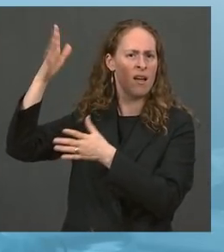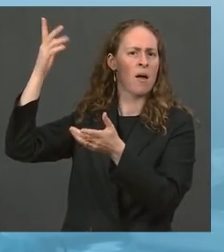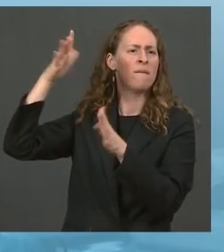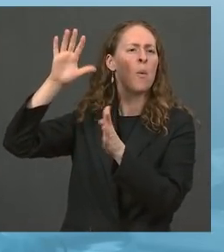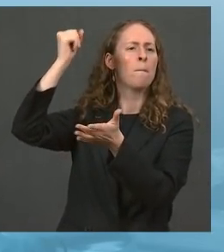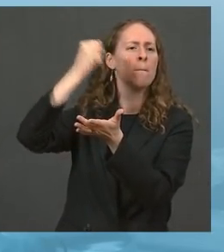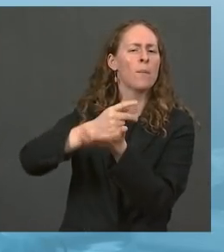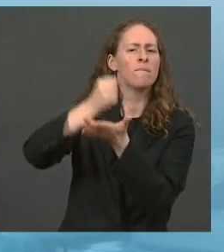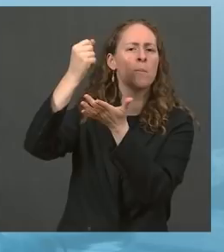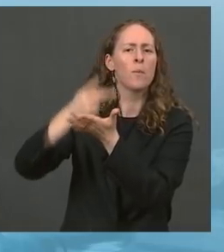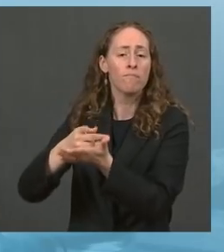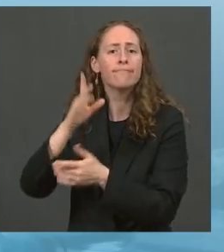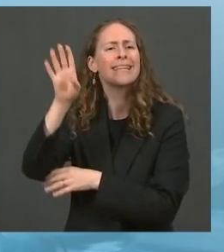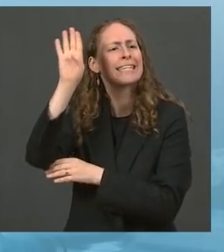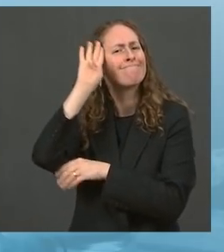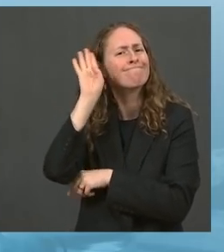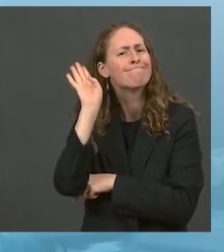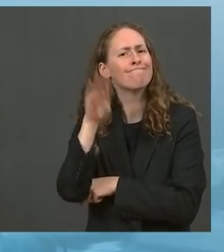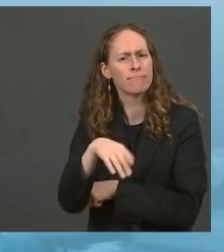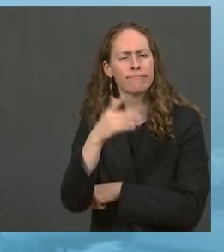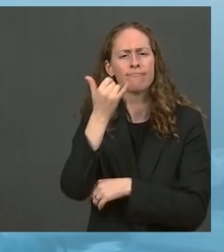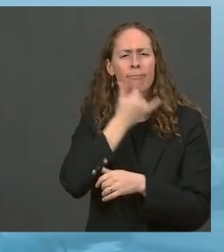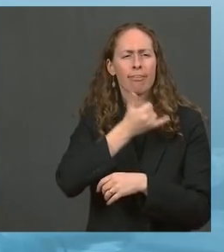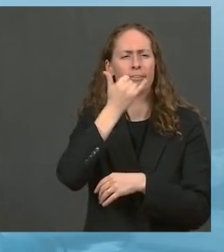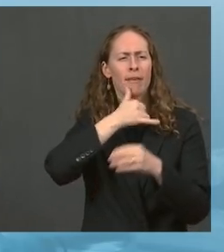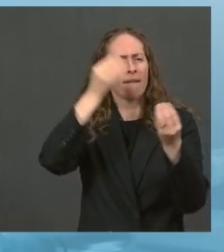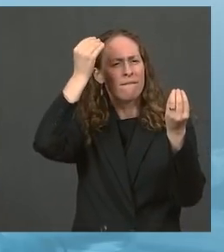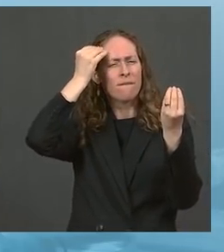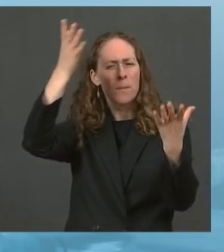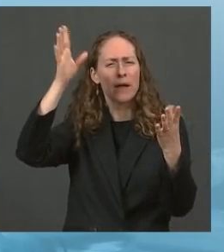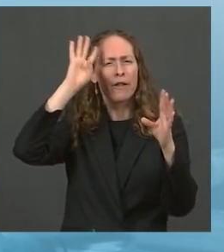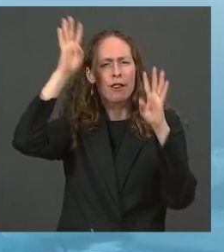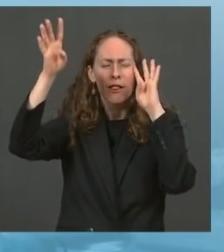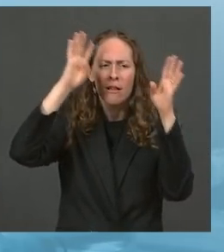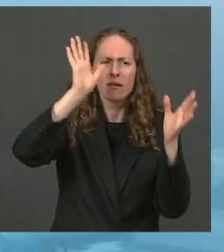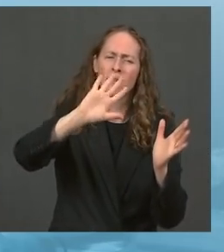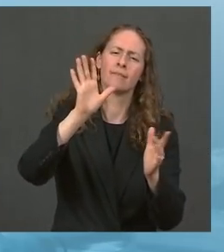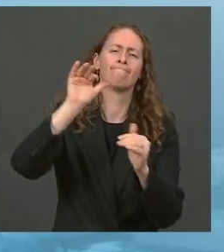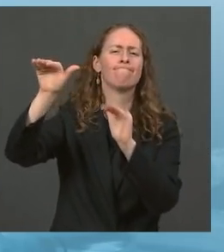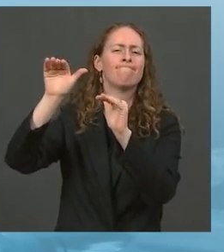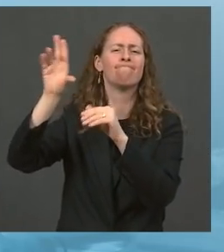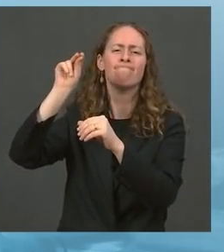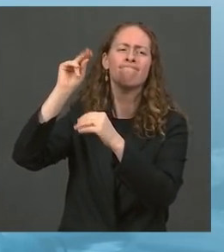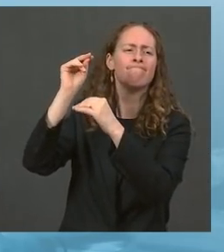and exercise transparency to build vital public trust in these lifesaving tools.